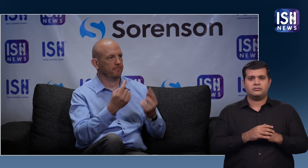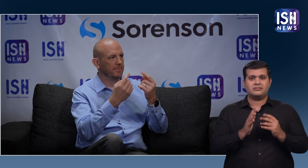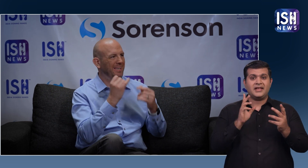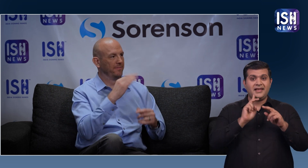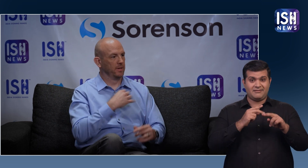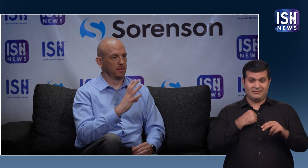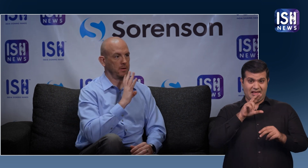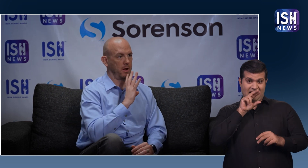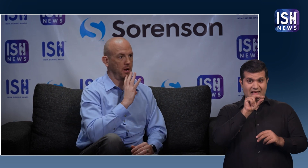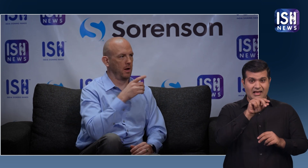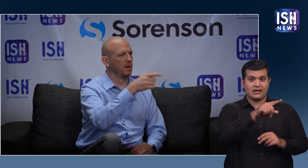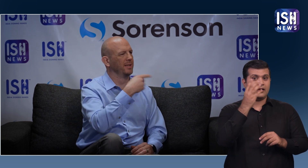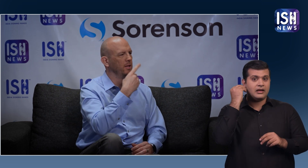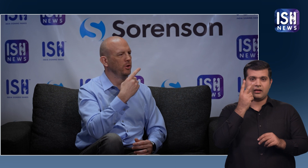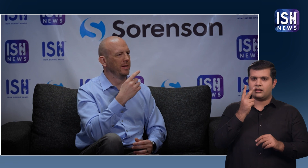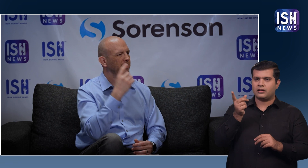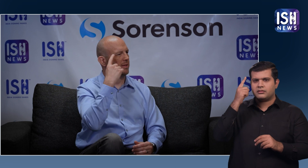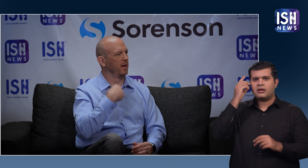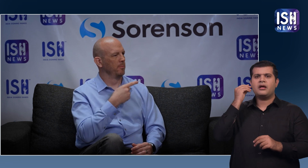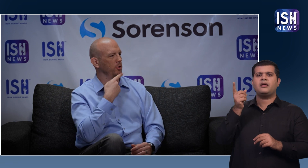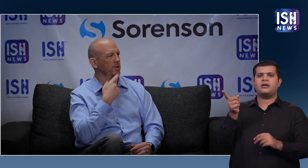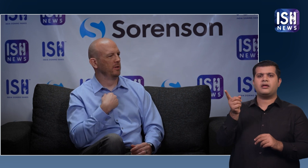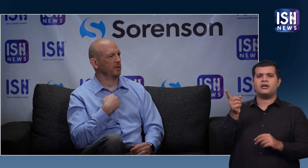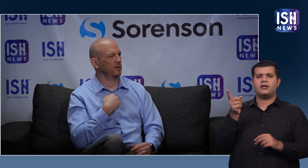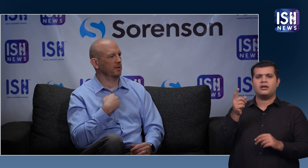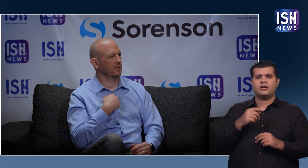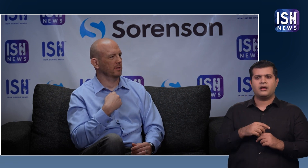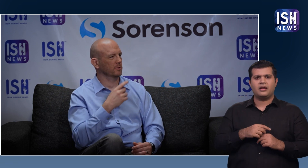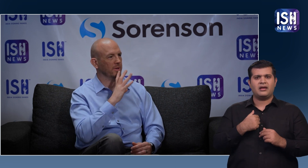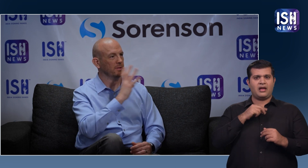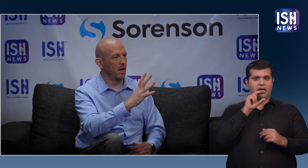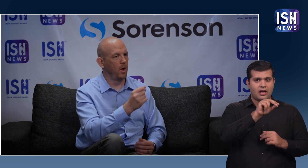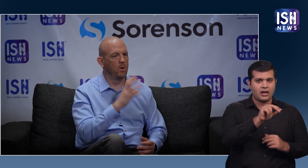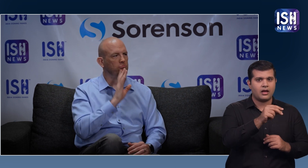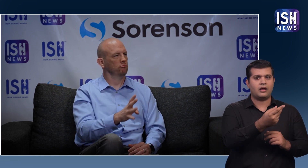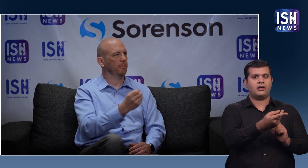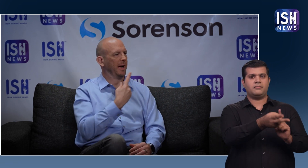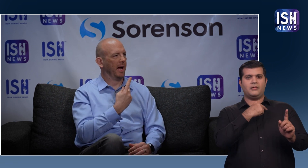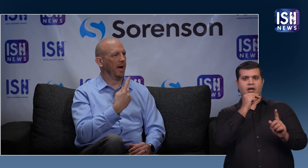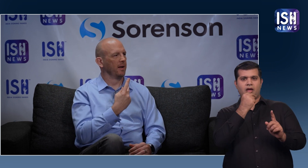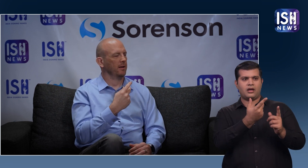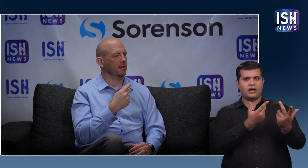If I talked then the hearing person thinks I am hearing. When I speak the person speaks back at me.